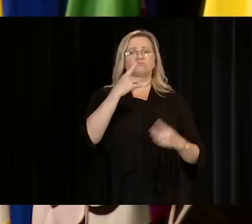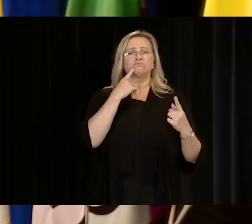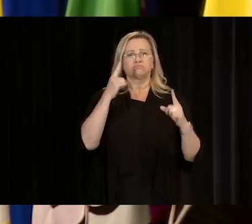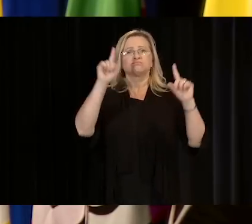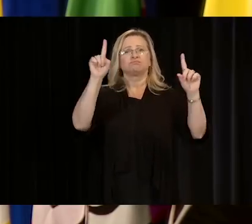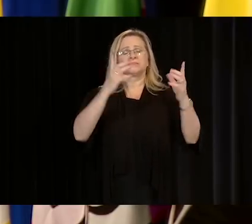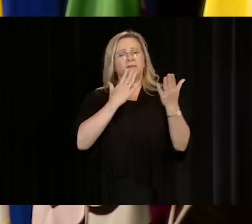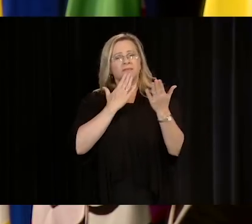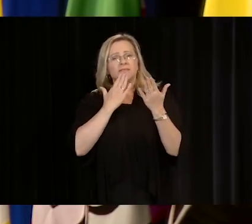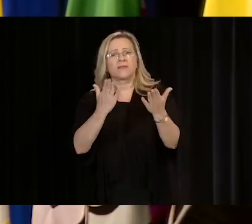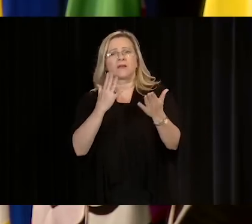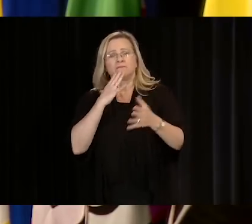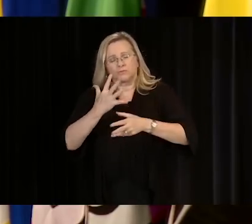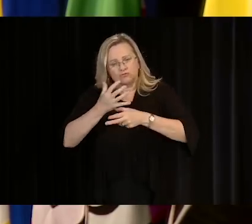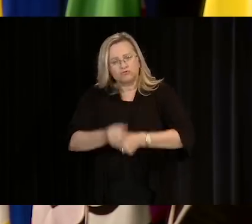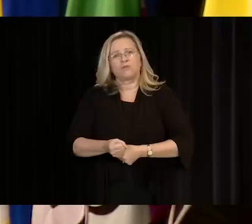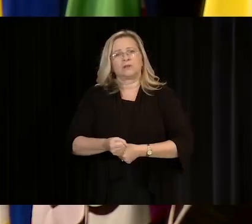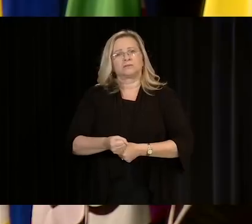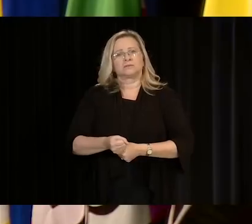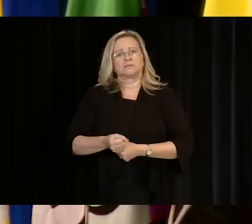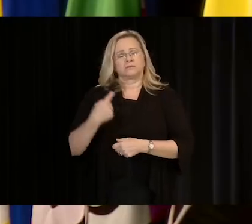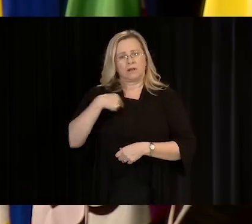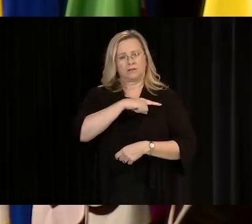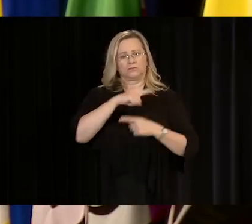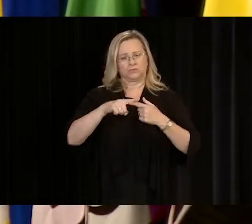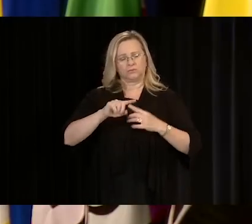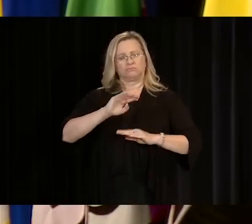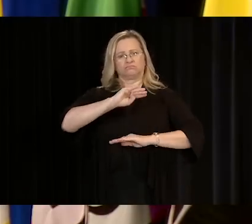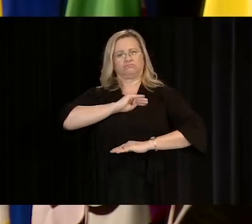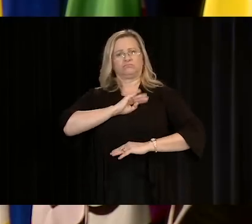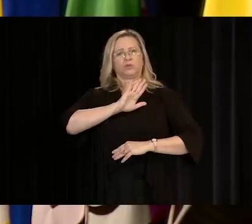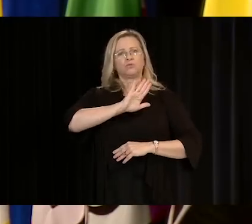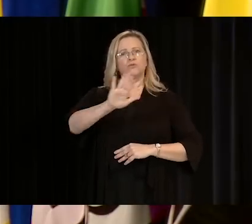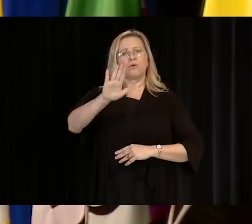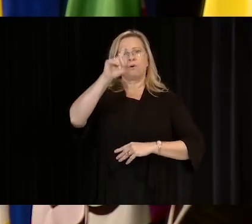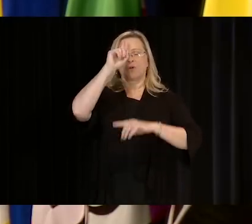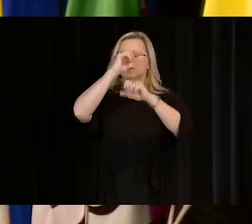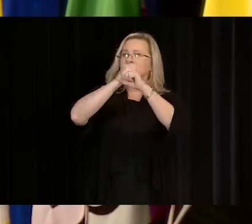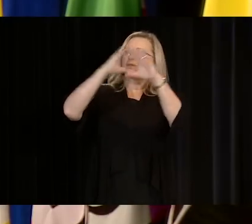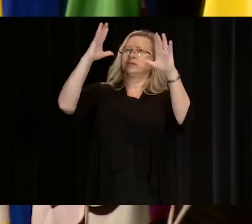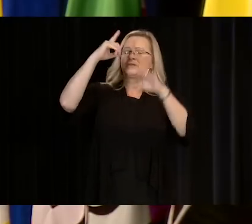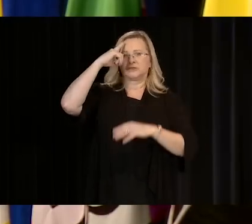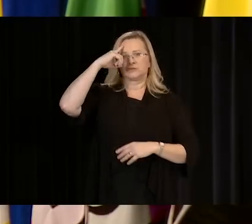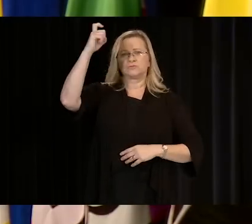THANK YOU FOR TRUSTING US TO HELP YOU FULFILL YOUR DREAMS OF A HIGHER EDUCATION.